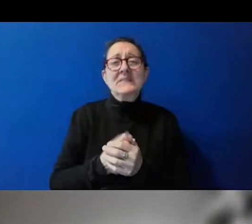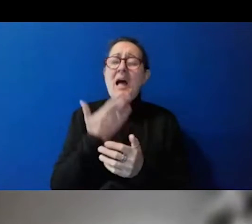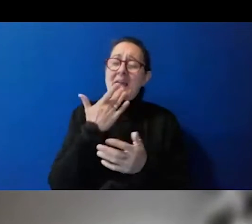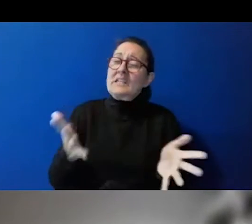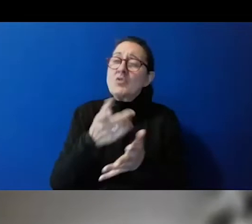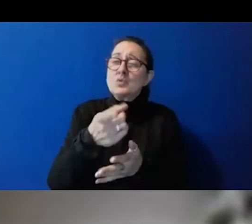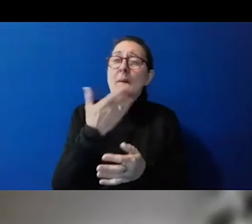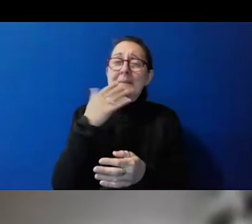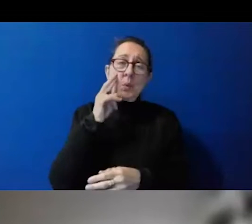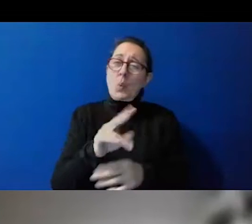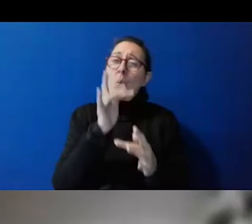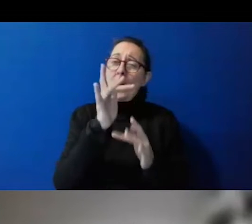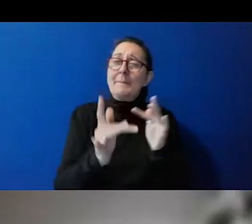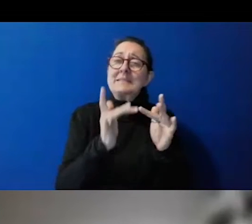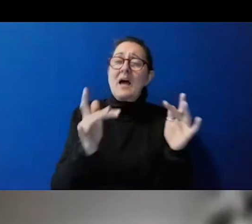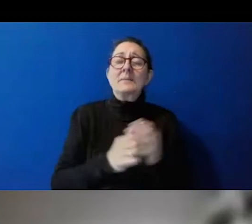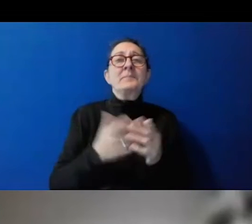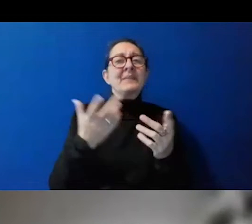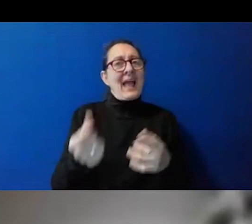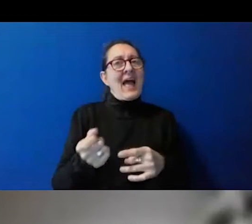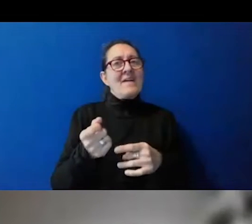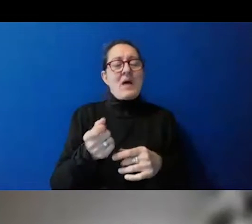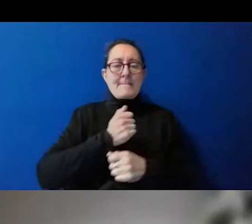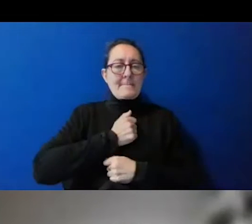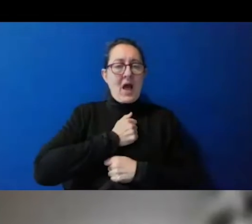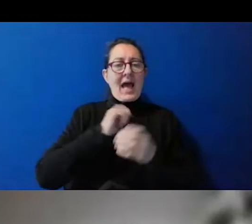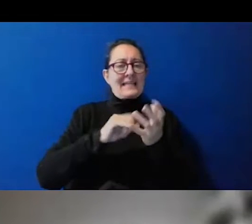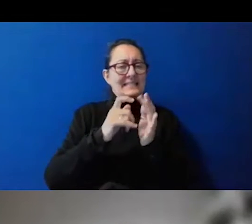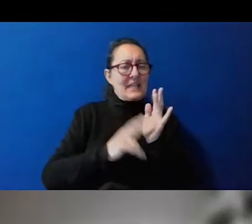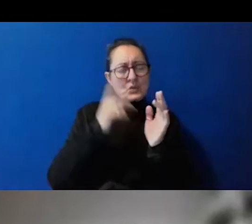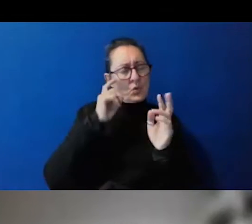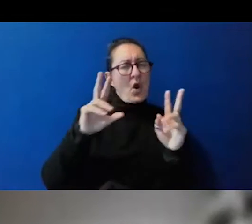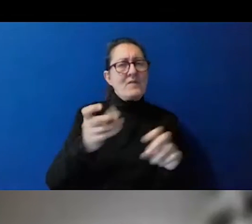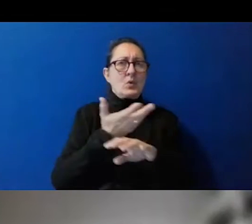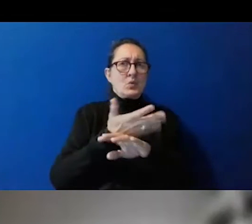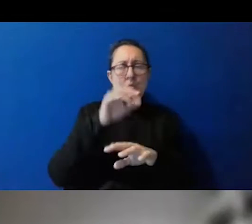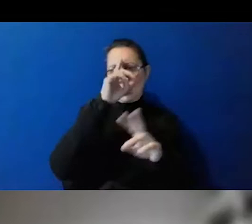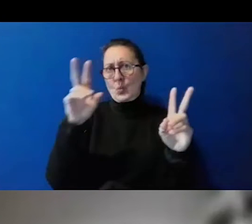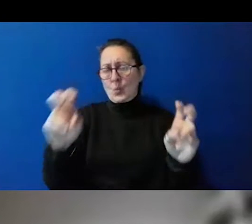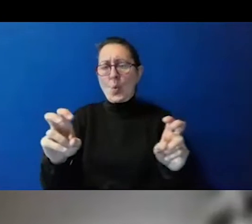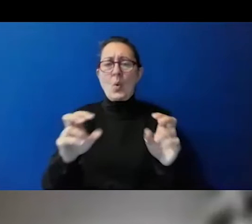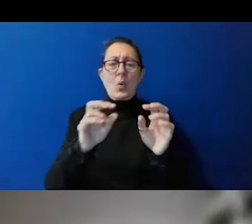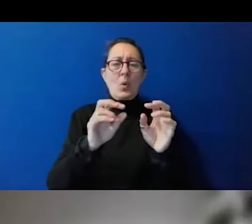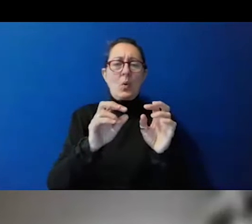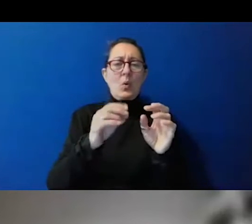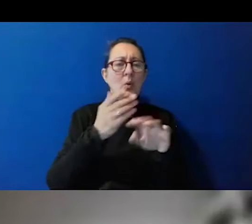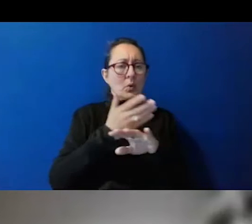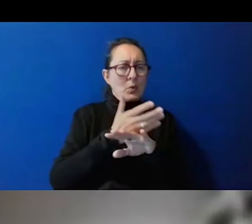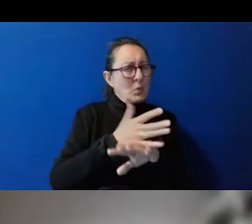the uh the newly co-branded law access legal aid website um has uh Legal Information on various